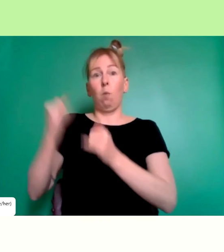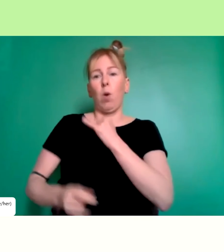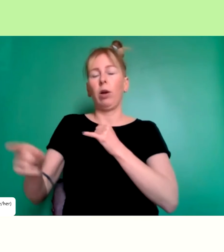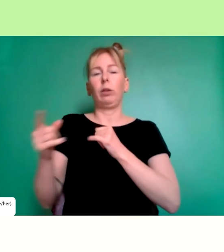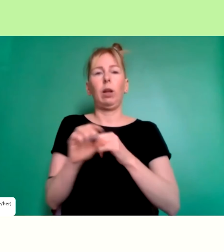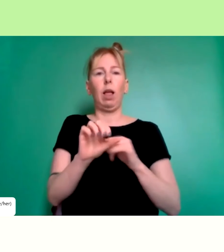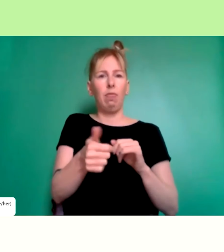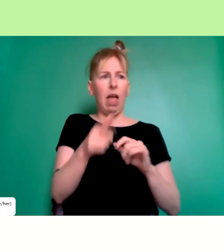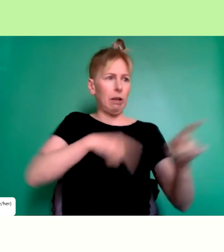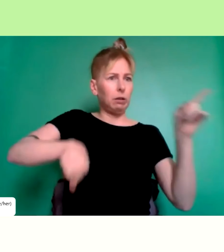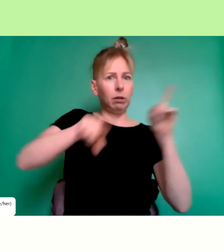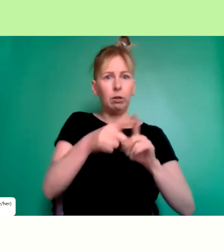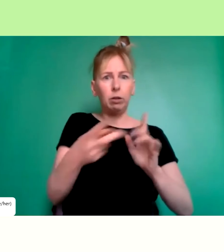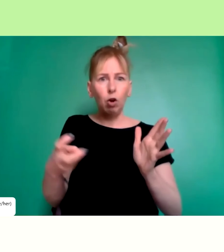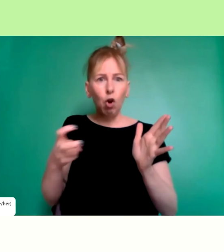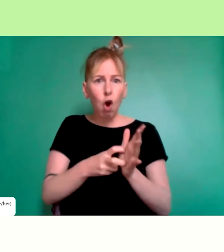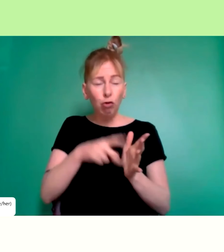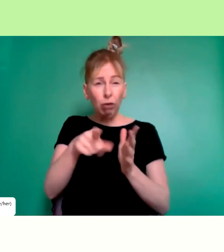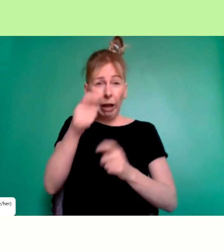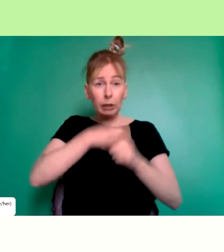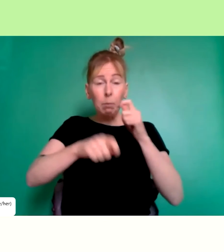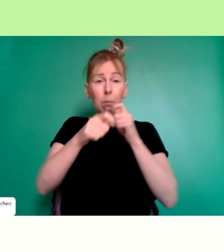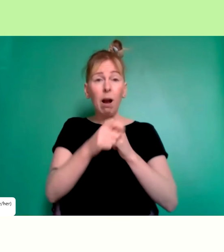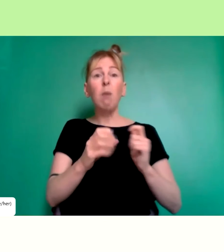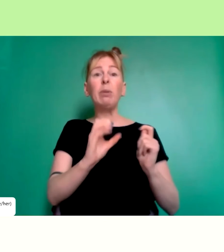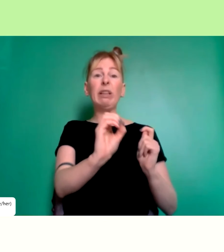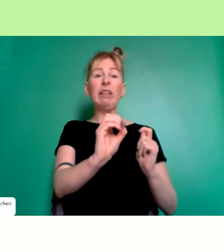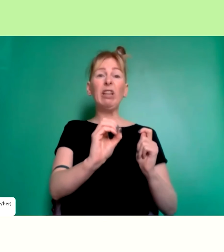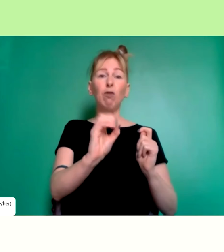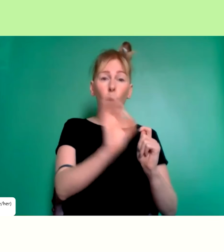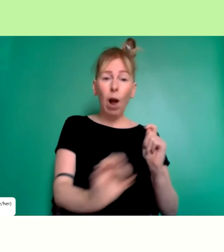this country's poorest citizens became virtually all of us.